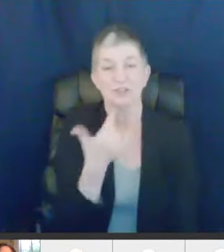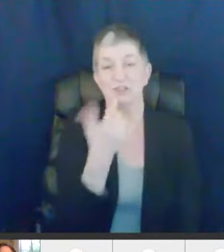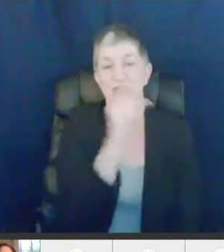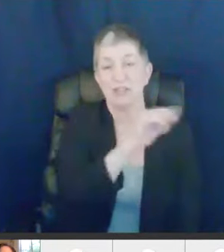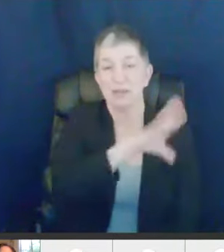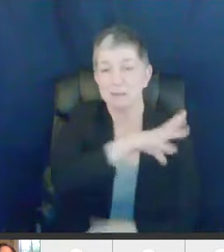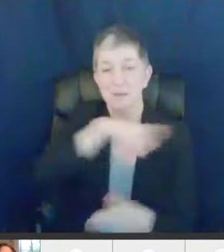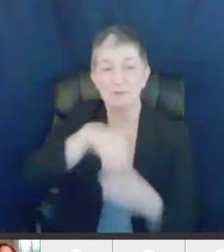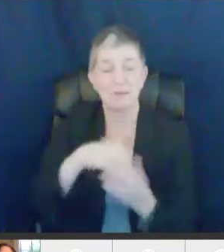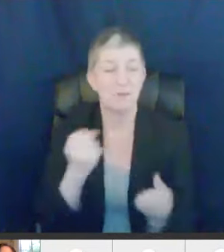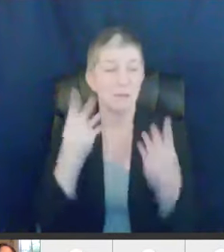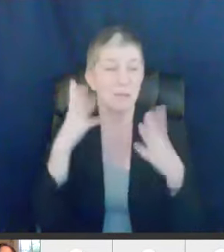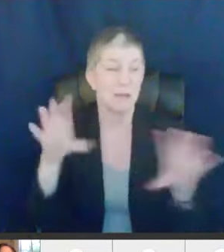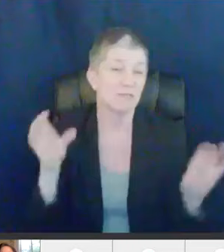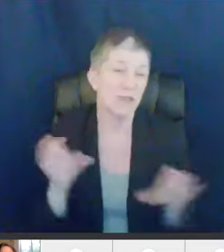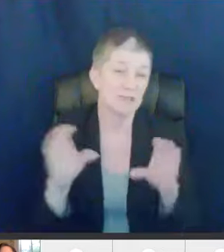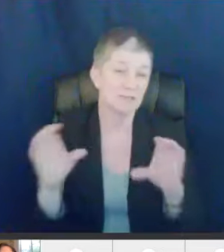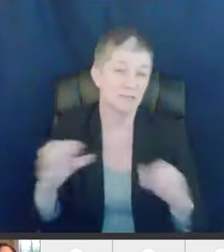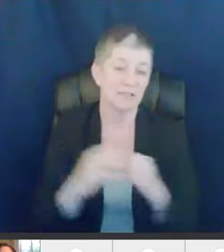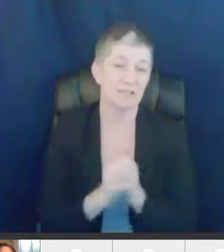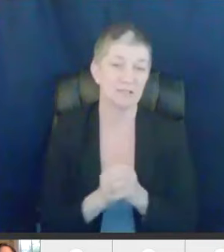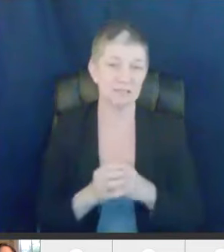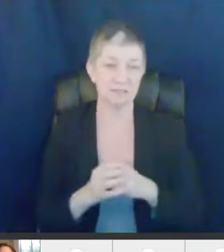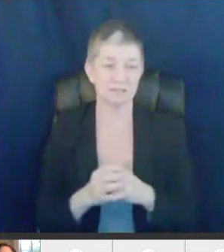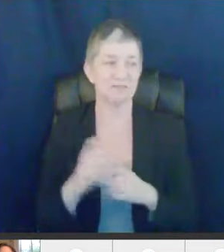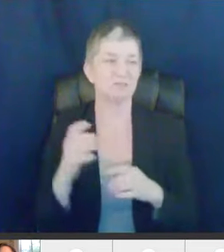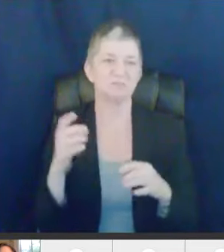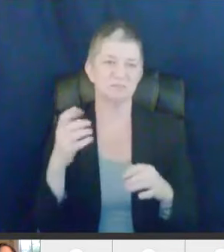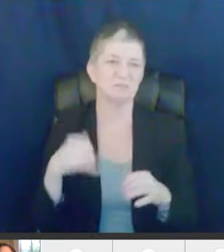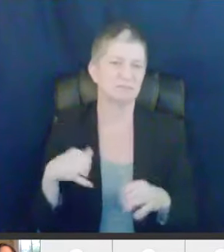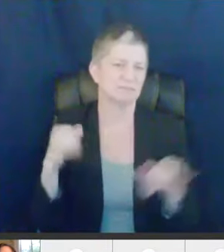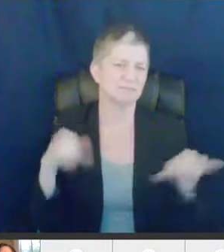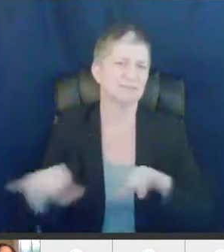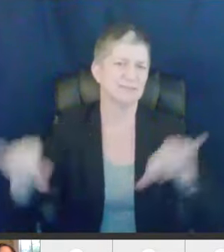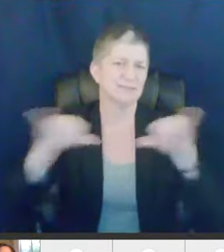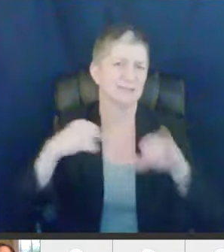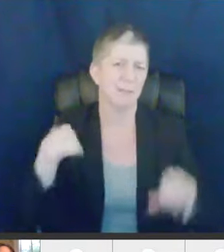activities just as we all have over the last 11 weeks in our counties response